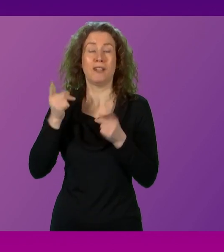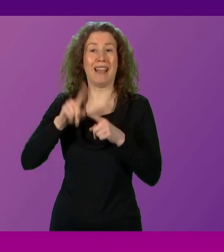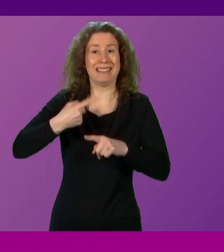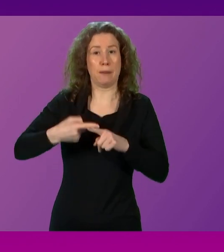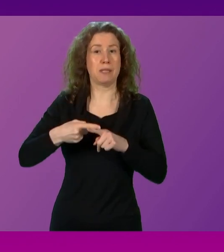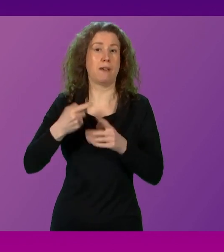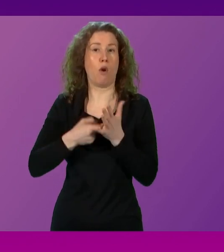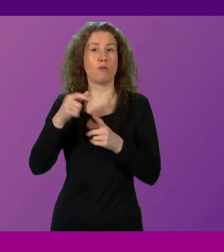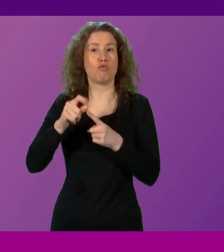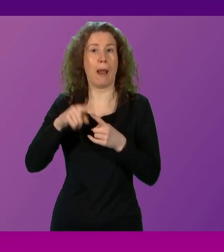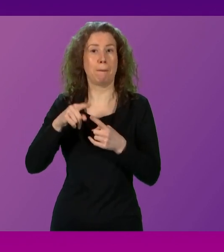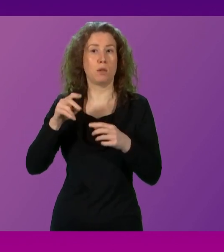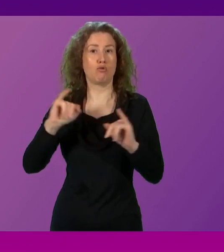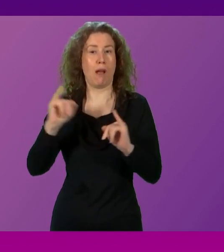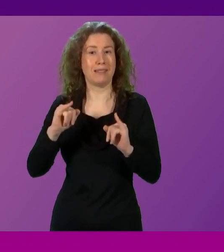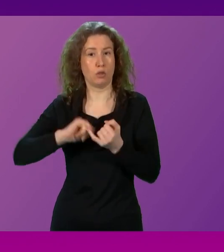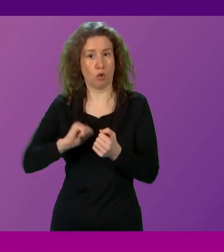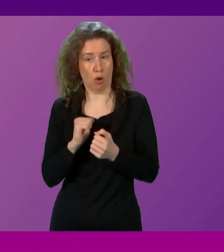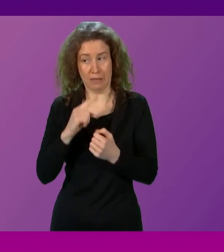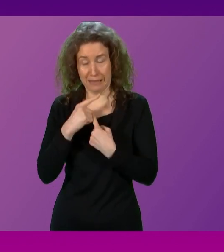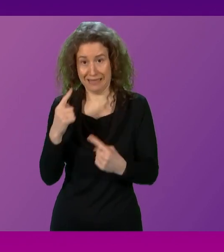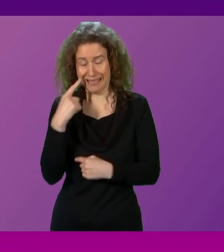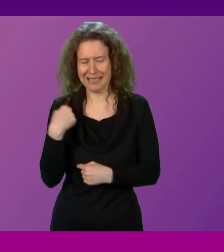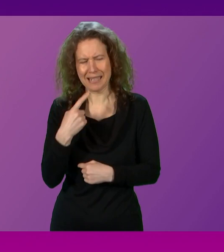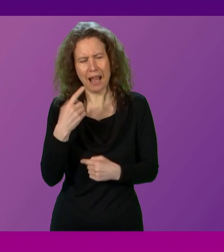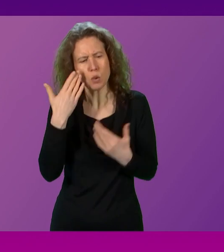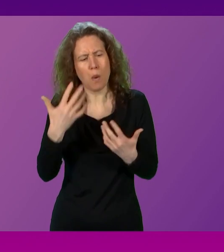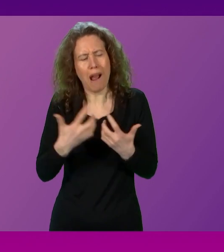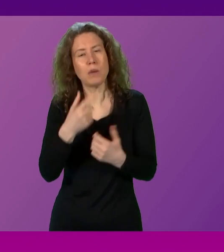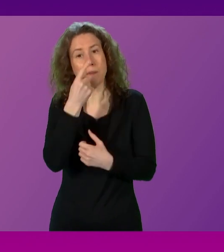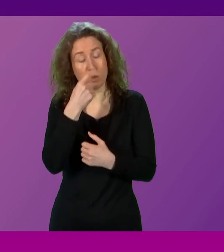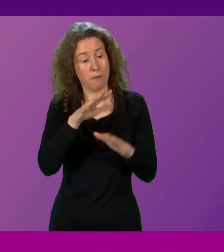“I don’t see how it’s possible to have a rapist within a female prison”,